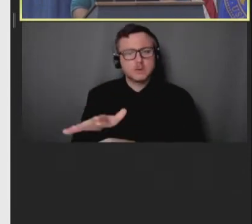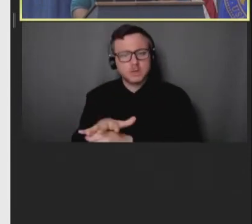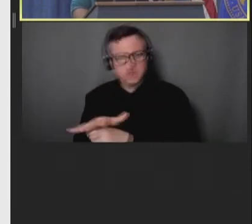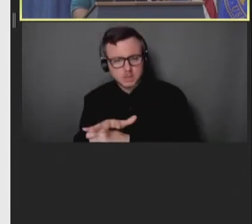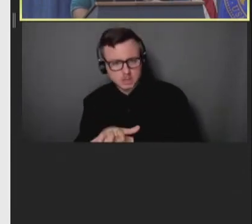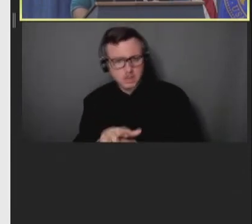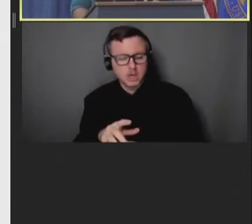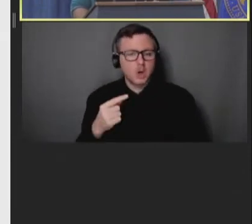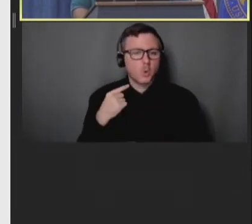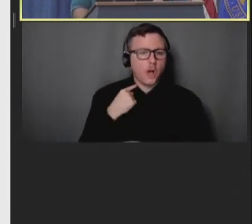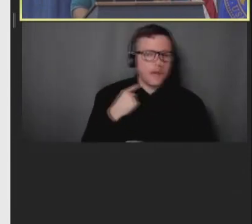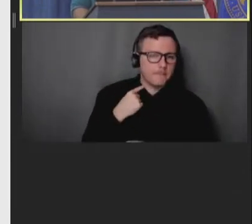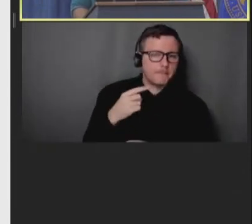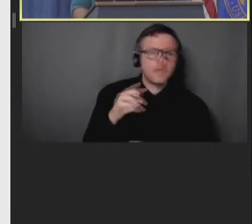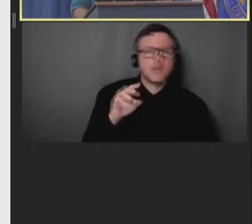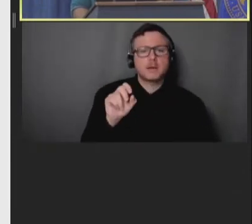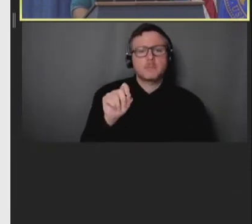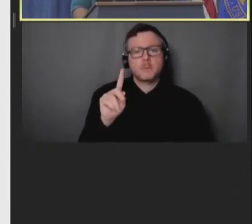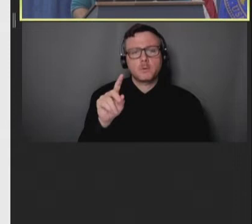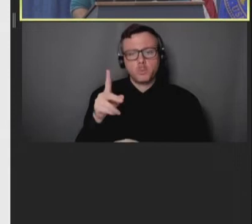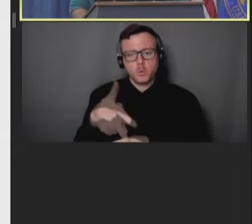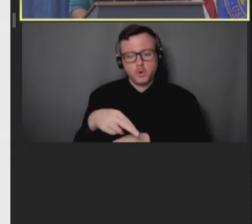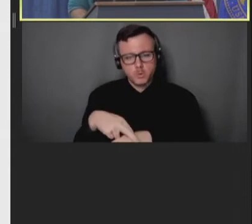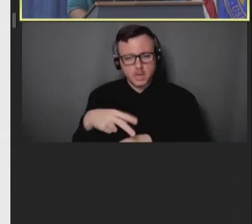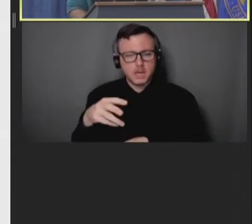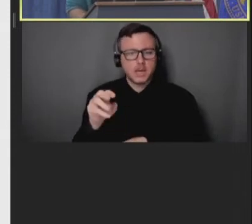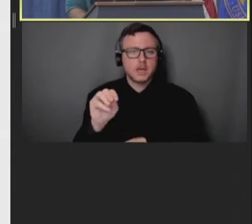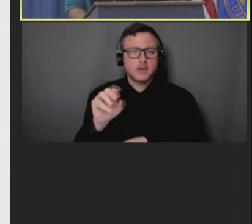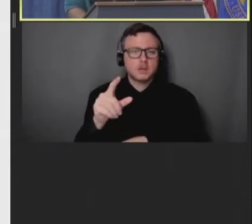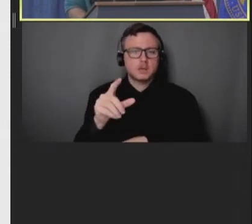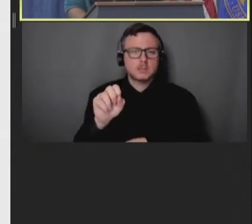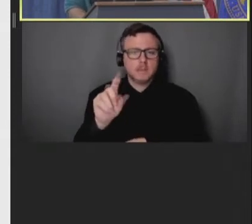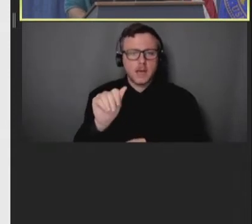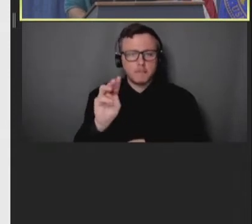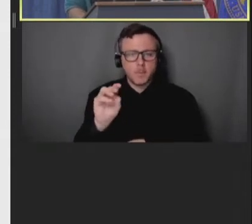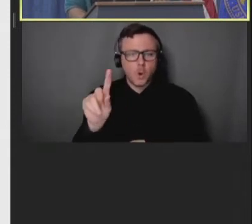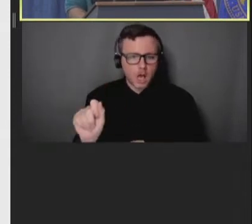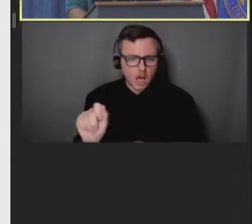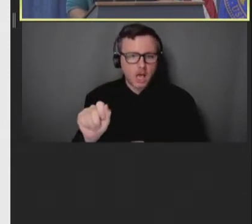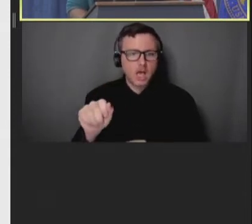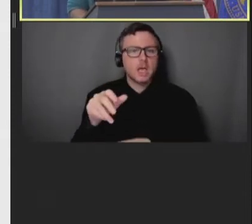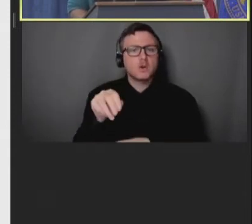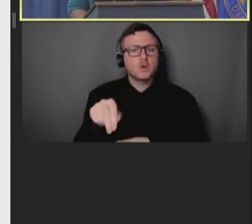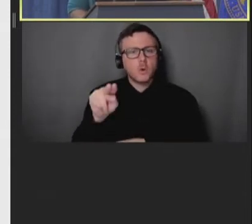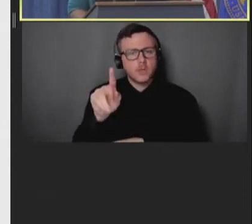Northern Mariana Islands, Puerto Rico, and Virgin Islands. And we primarily work to provide